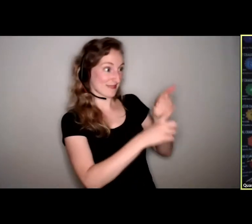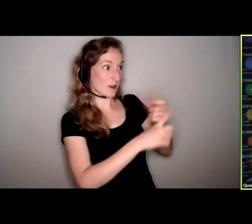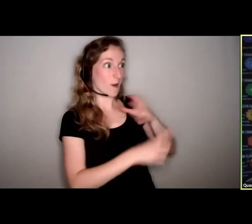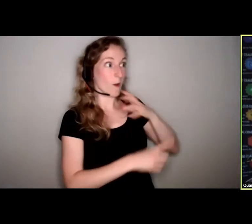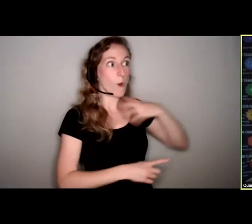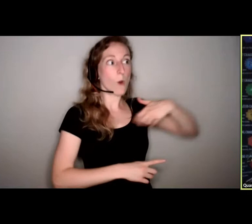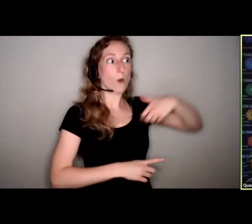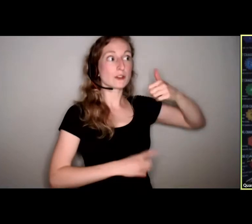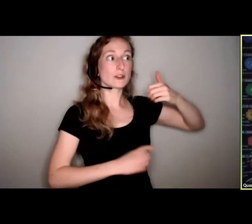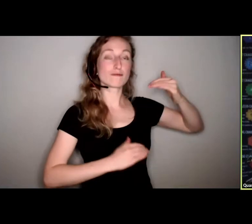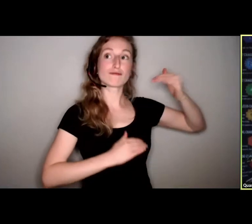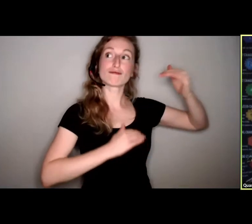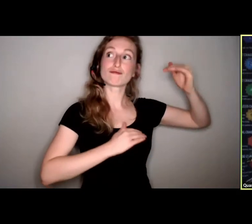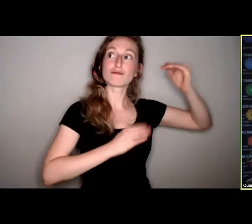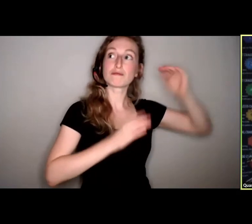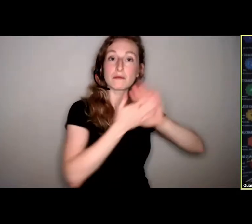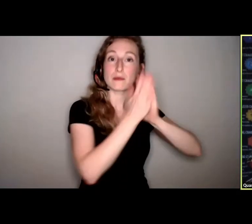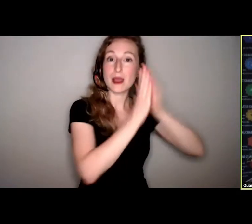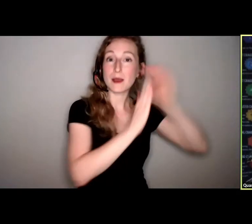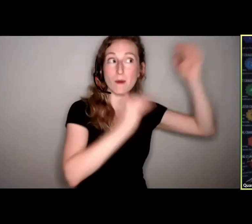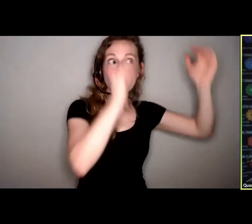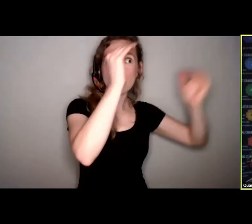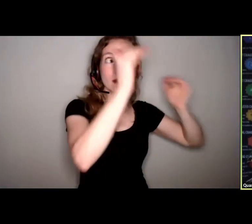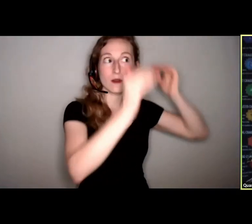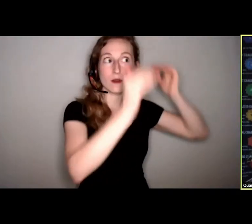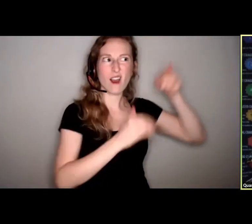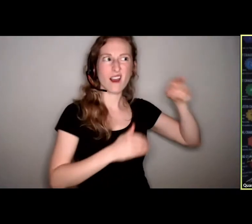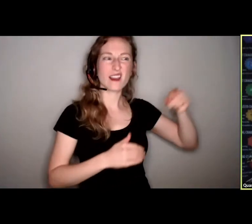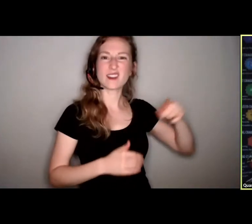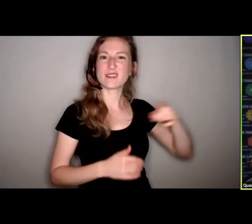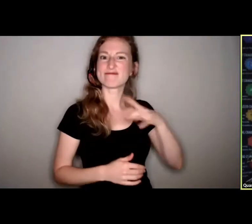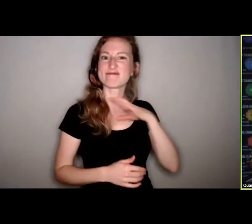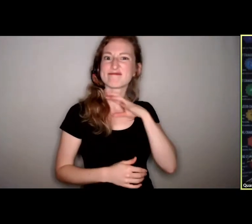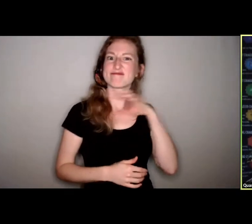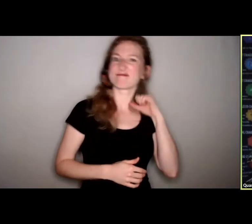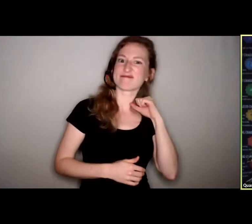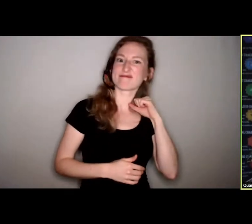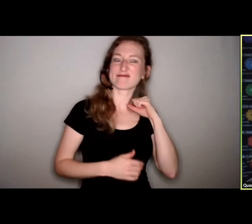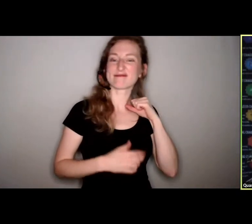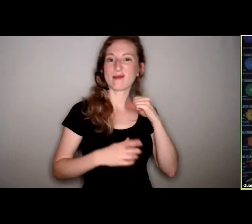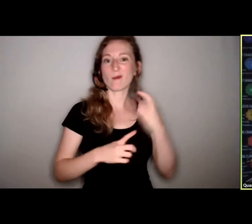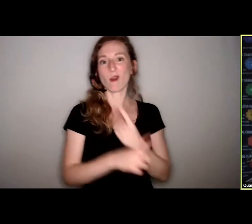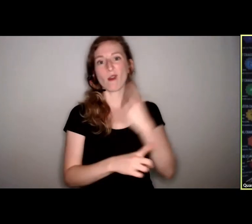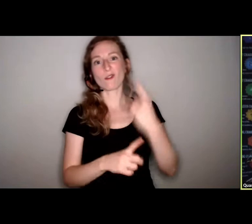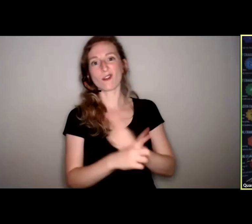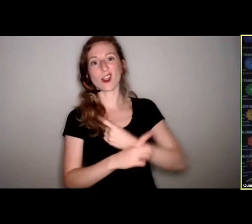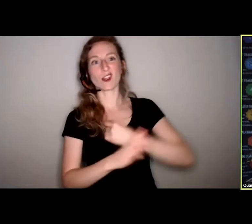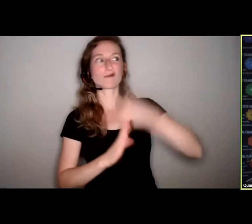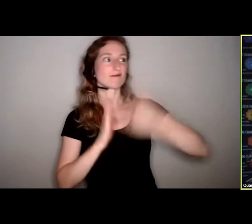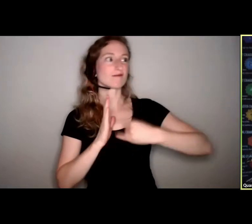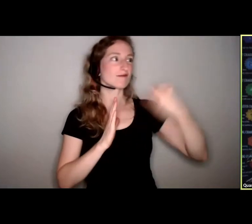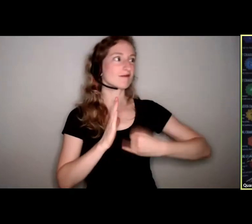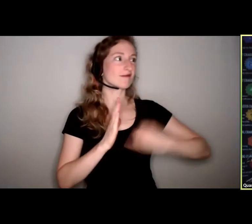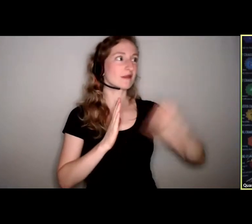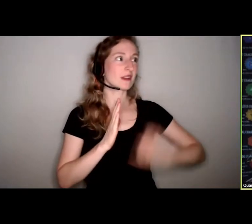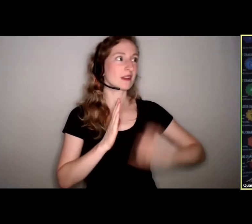He painted pictures of people, landscapes, farms, trains and horses.